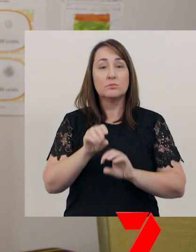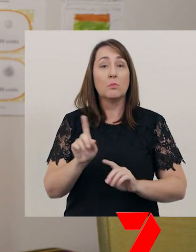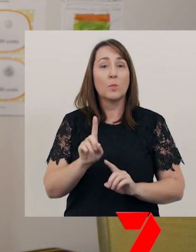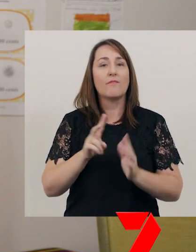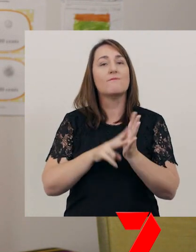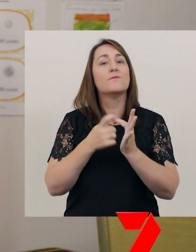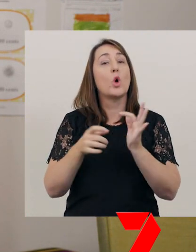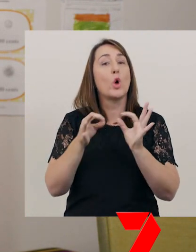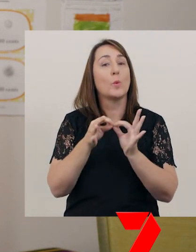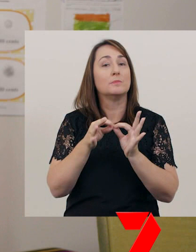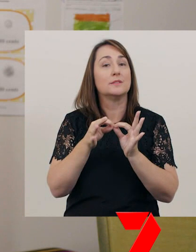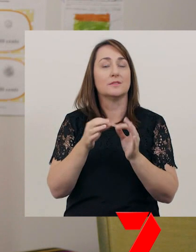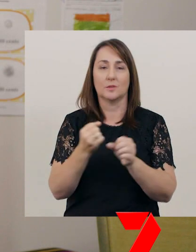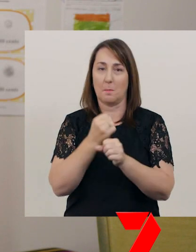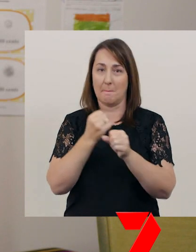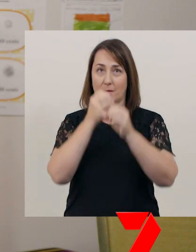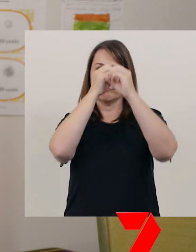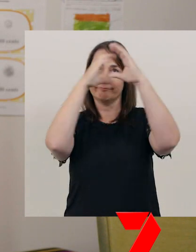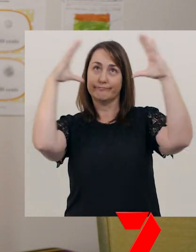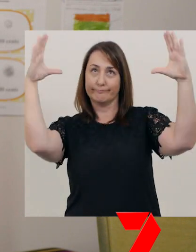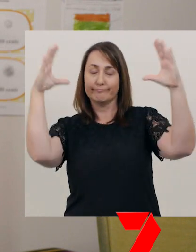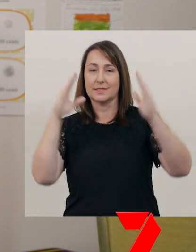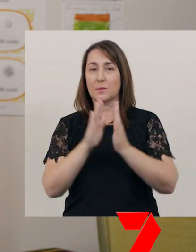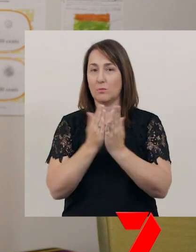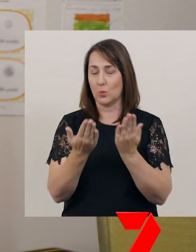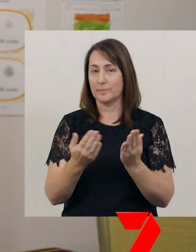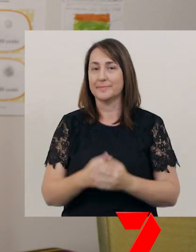You know that verbs are words that show action.